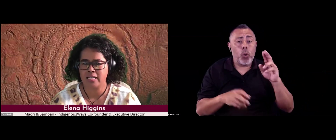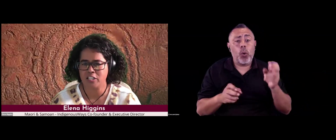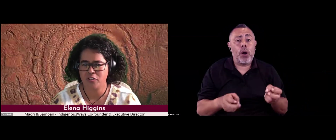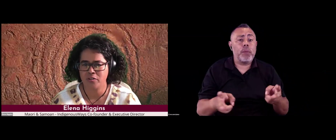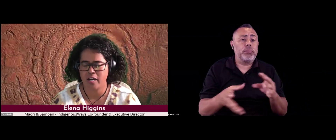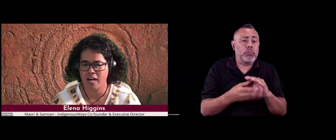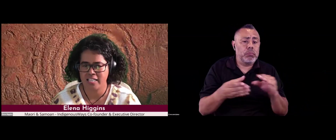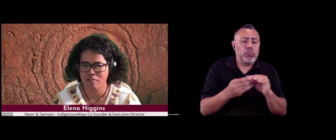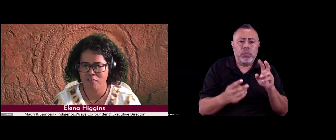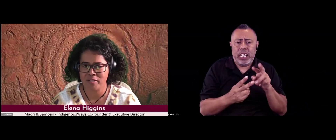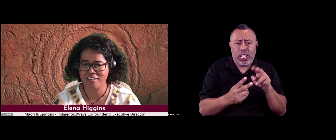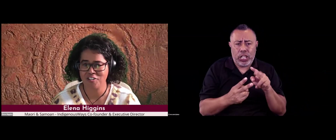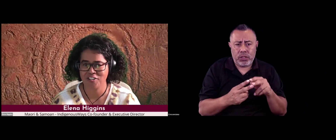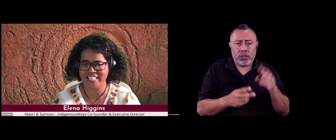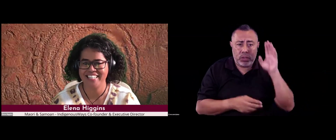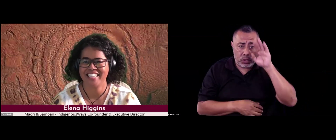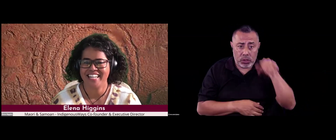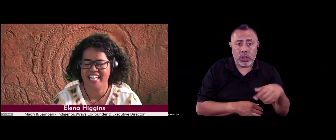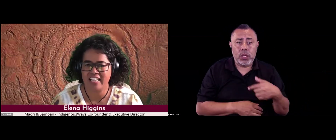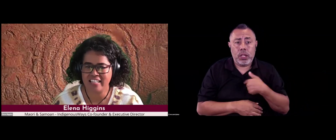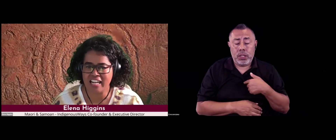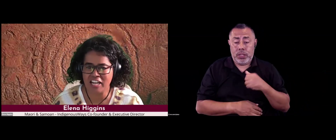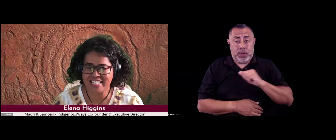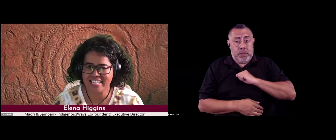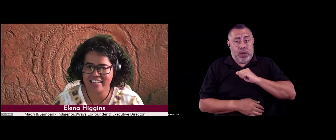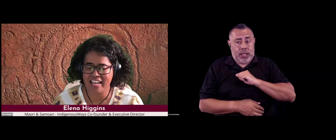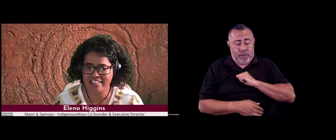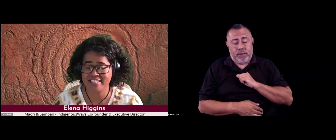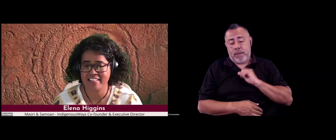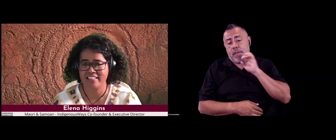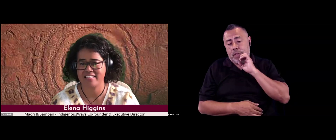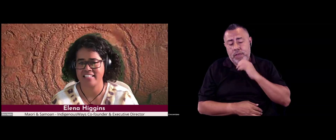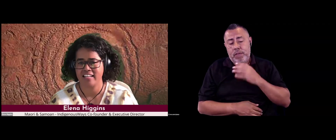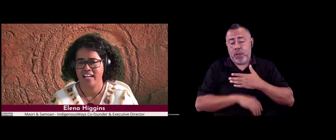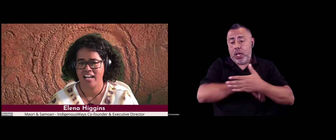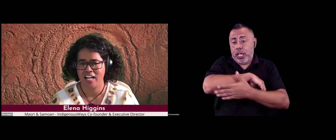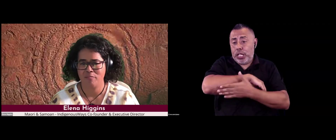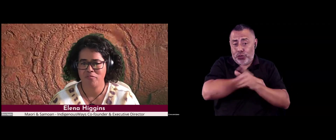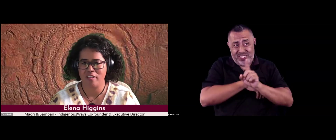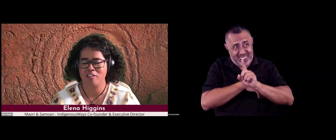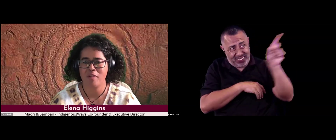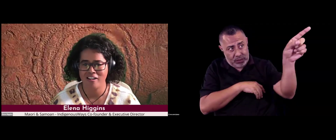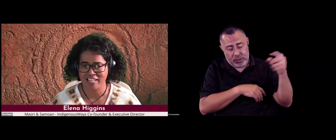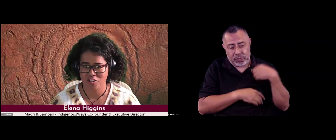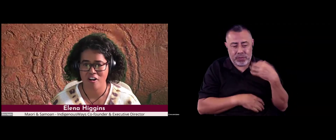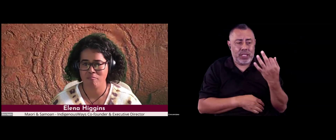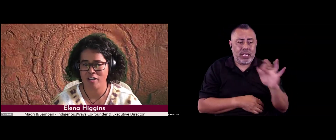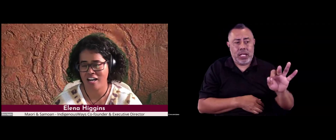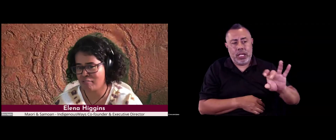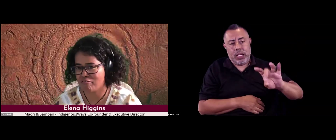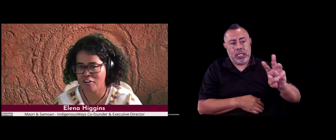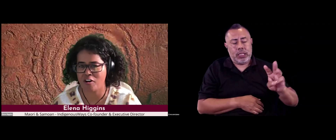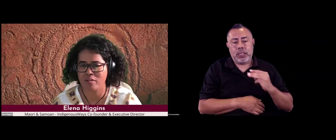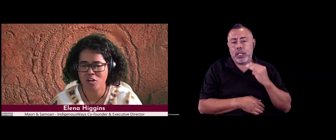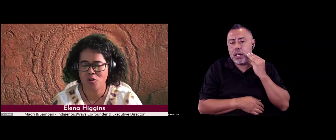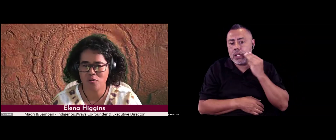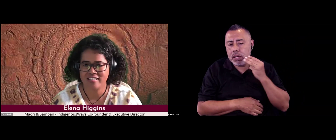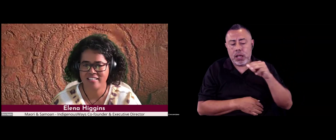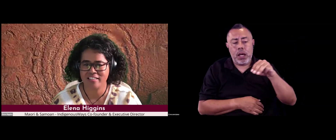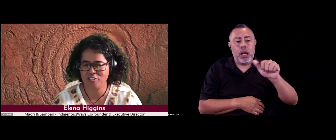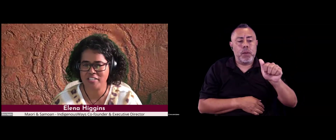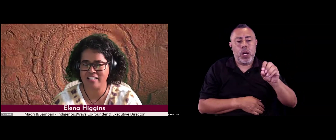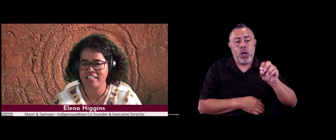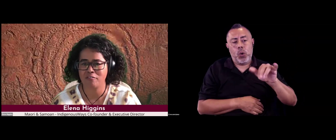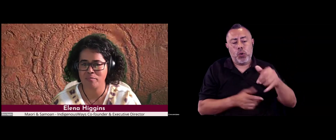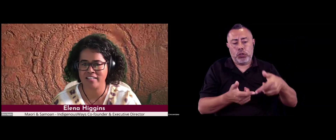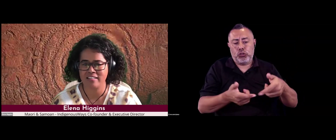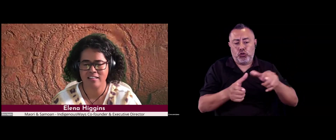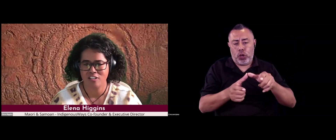You know, I come from a country and in 1,986. The Maori tribe where I am from wanted the New Zealand government.